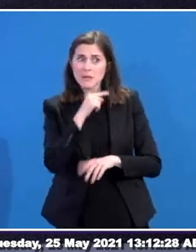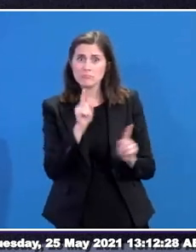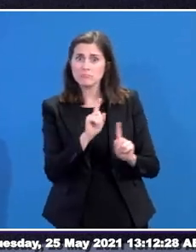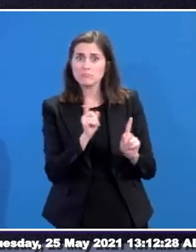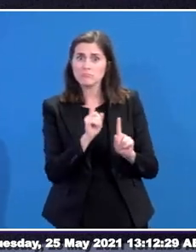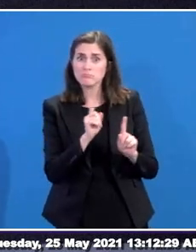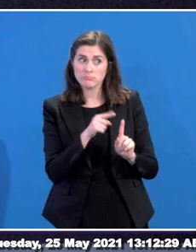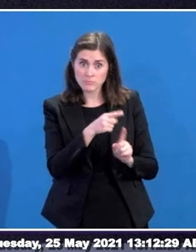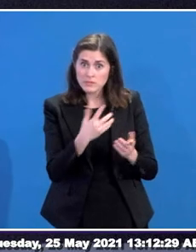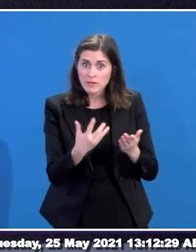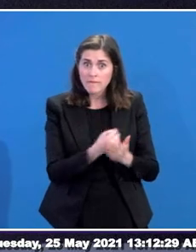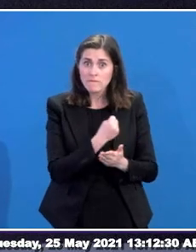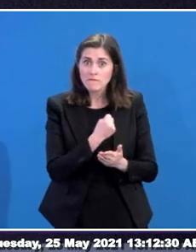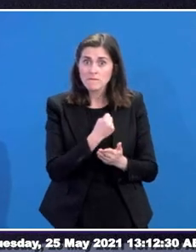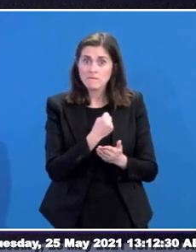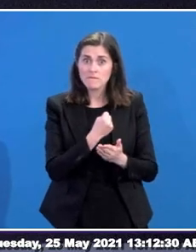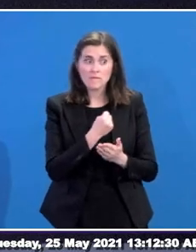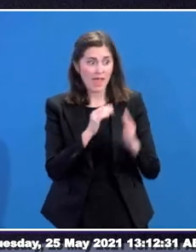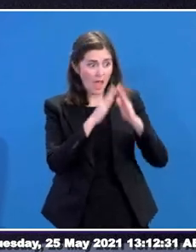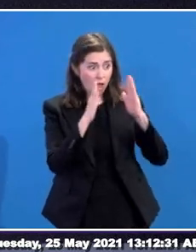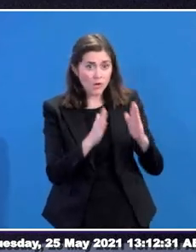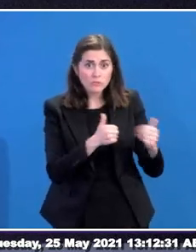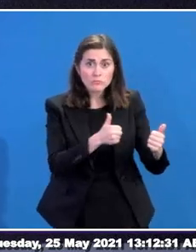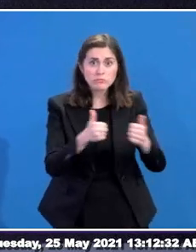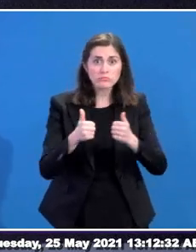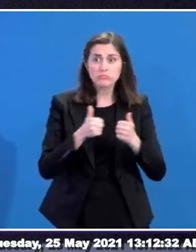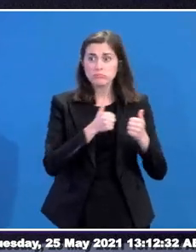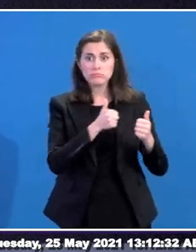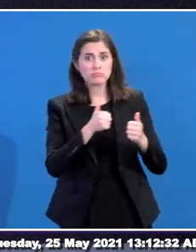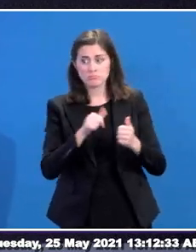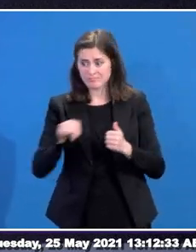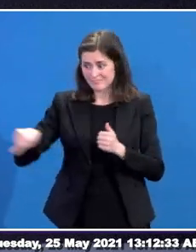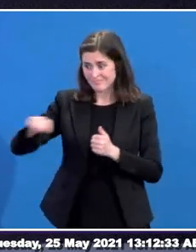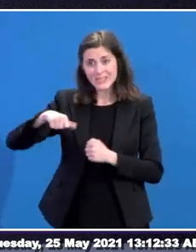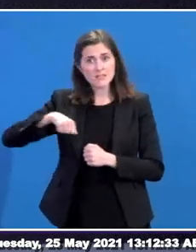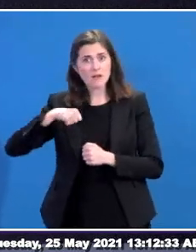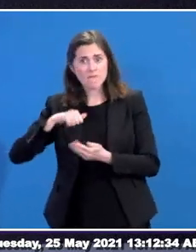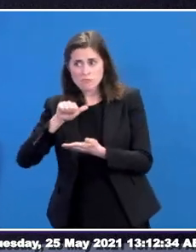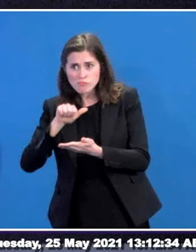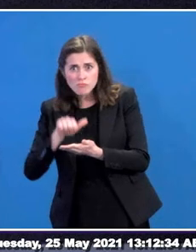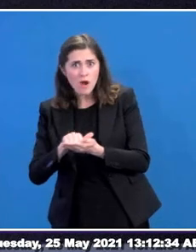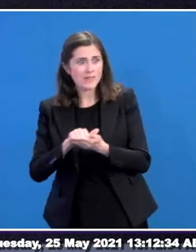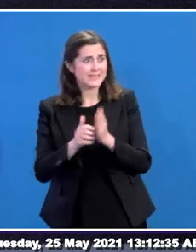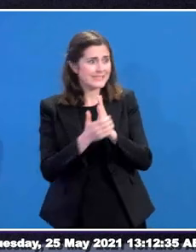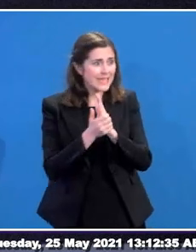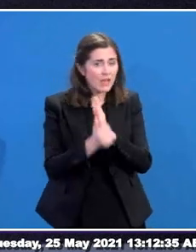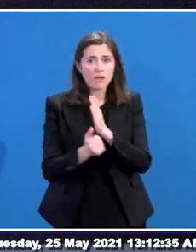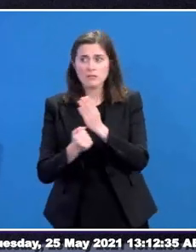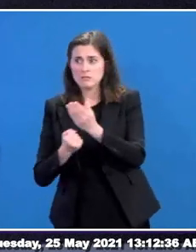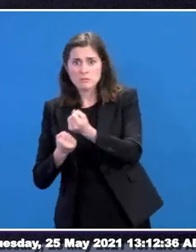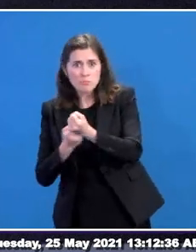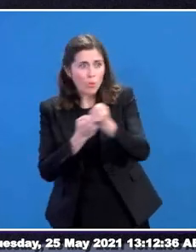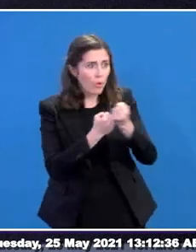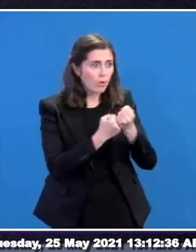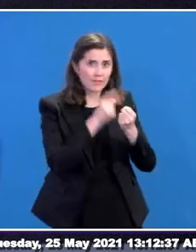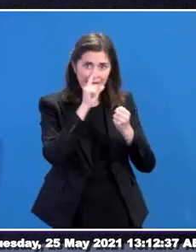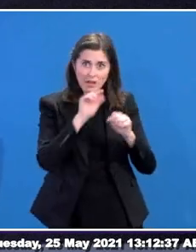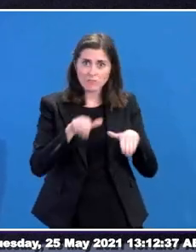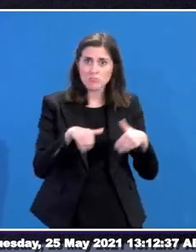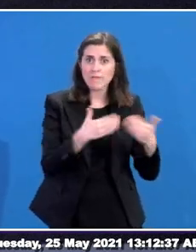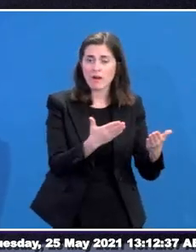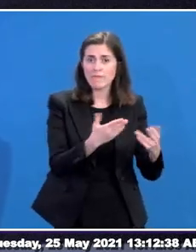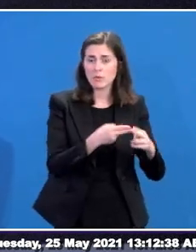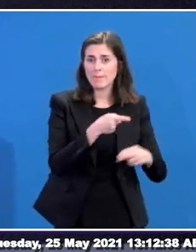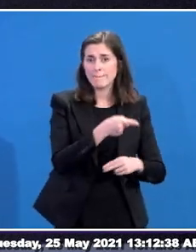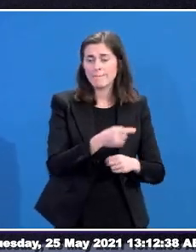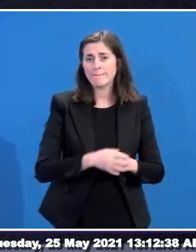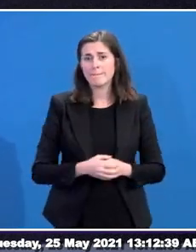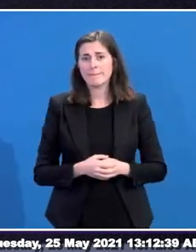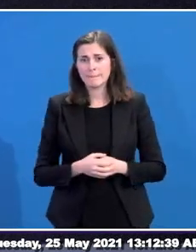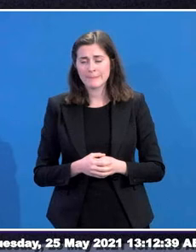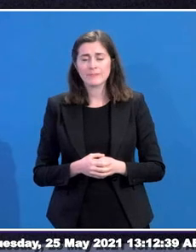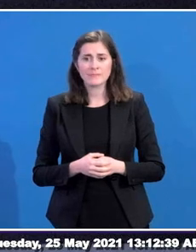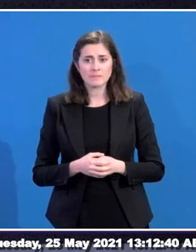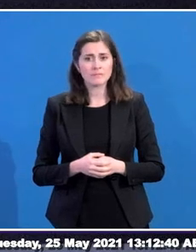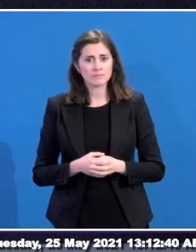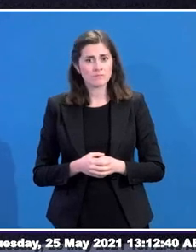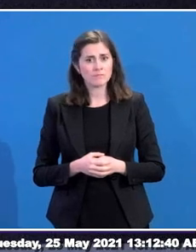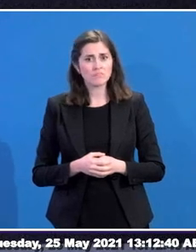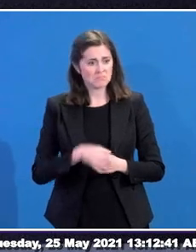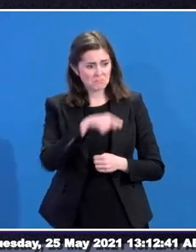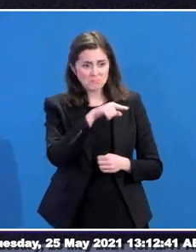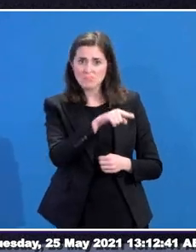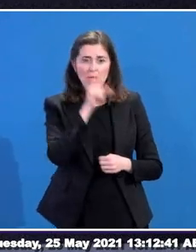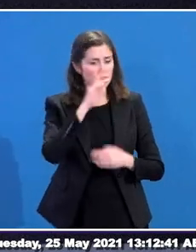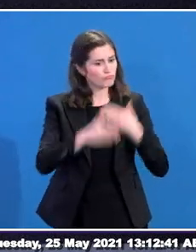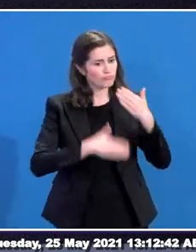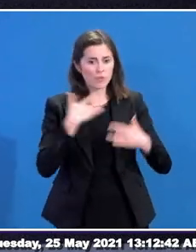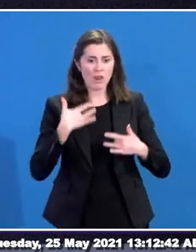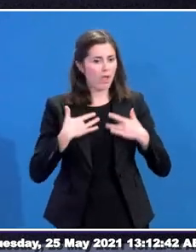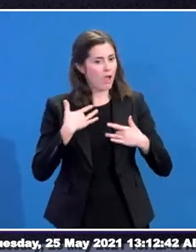that has the right support systems that will see him through life, you know.